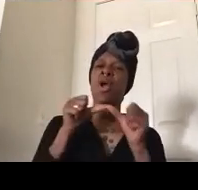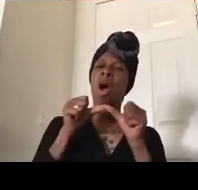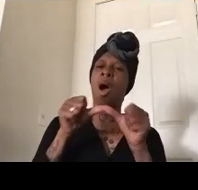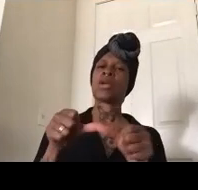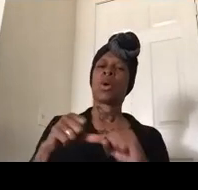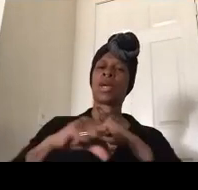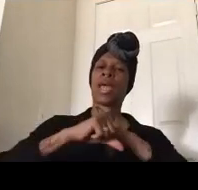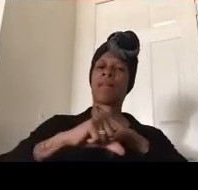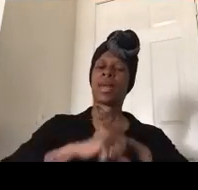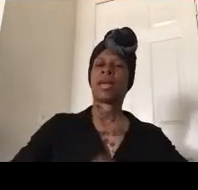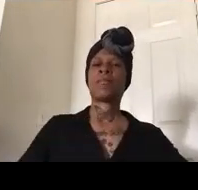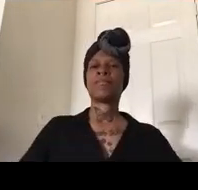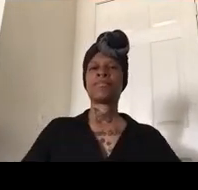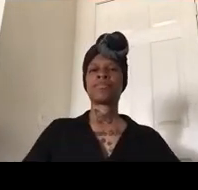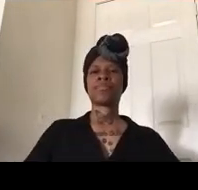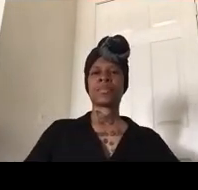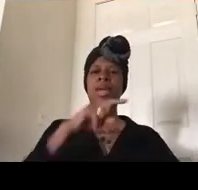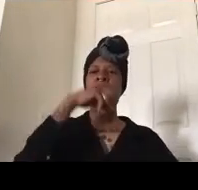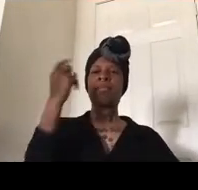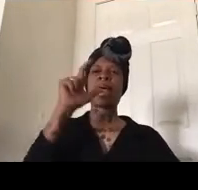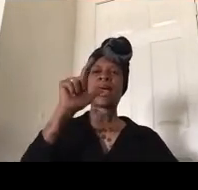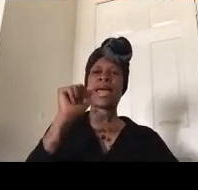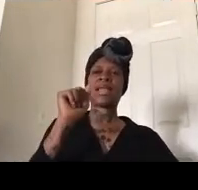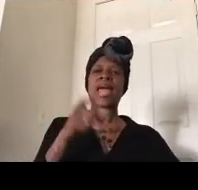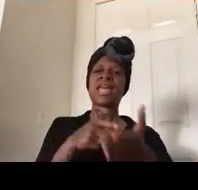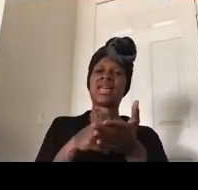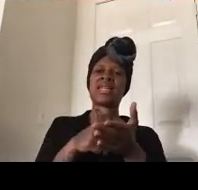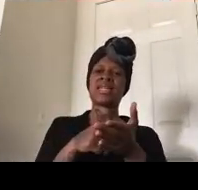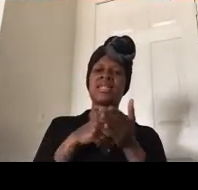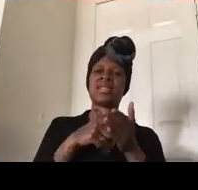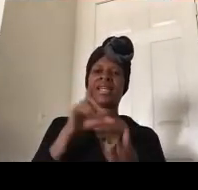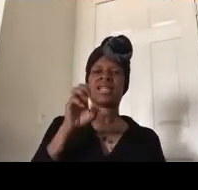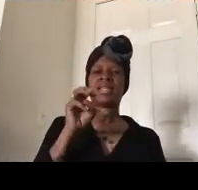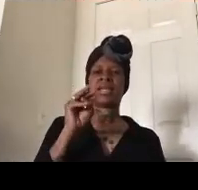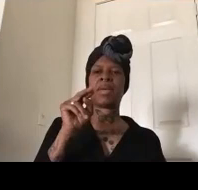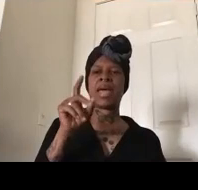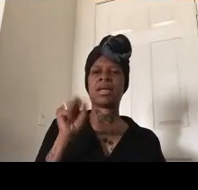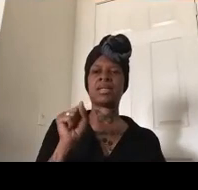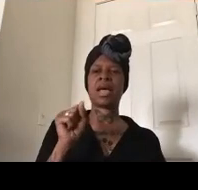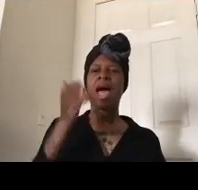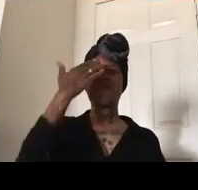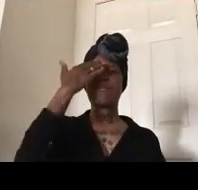black la demands i forgot to drop in the graphic but if you go to tinyurl.com